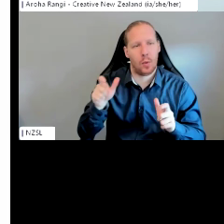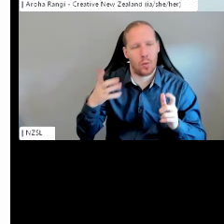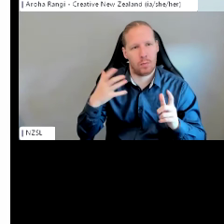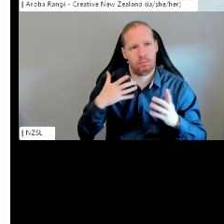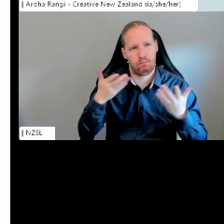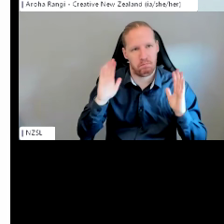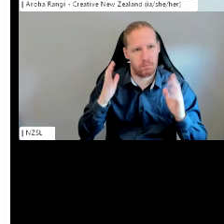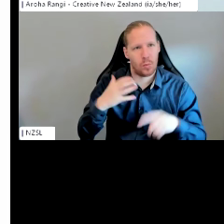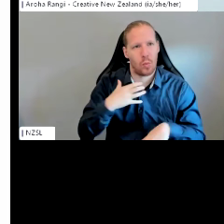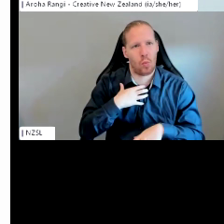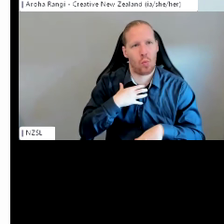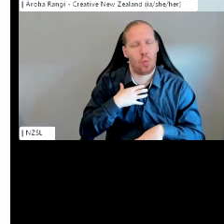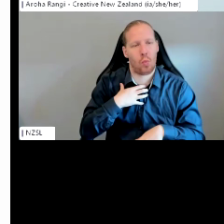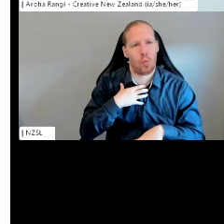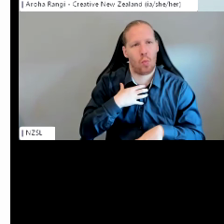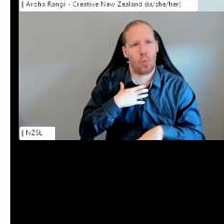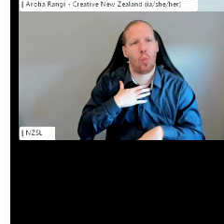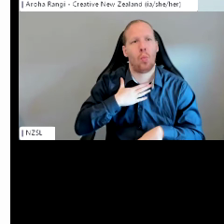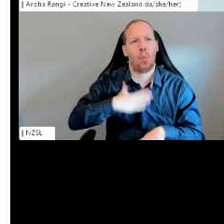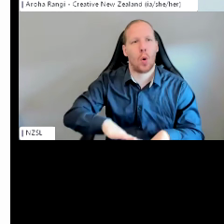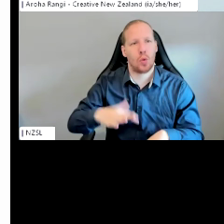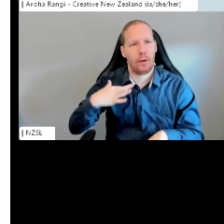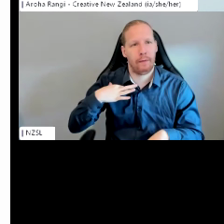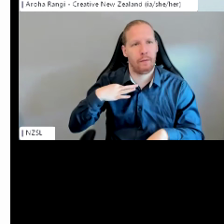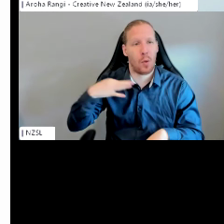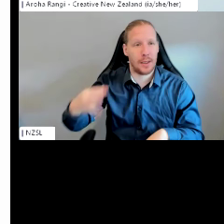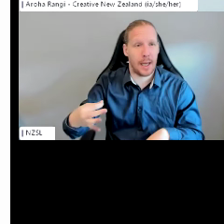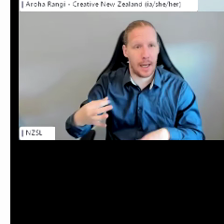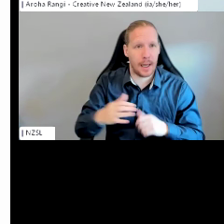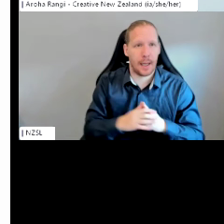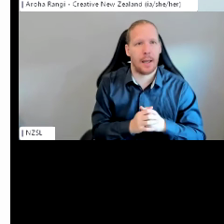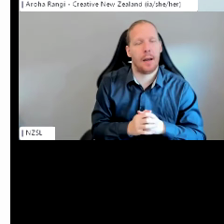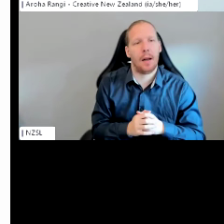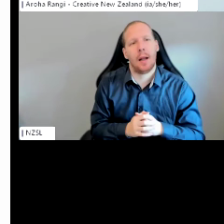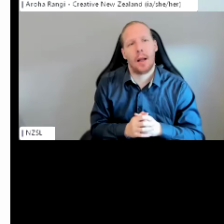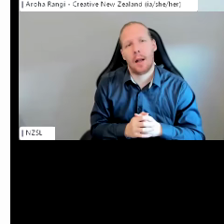all often used to think about volunteers as again being retired or people lots of time